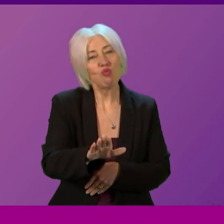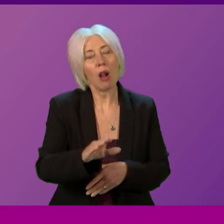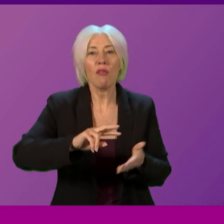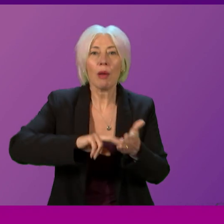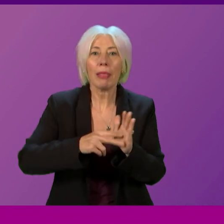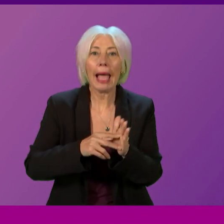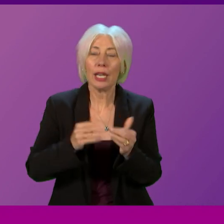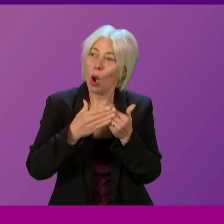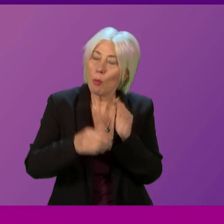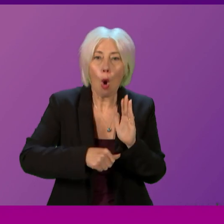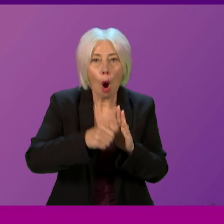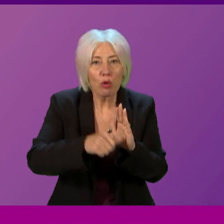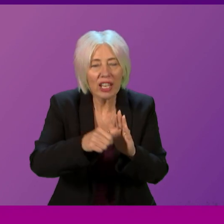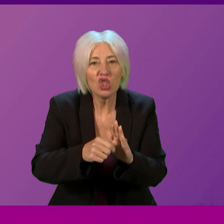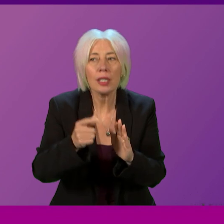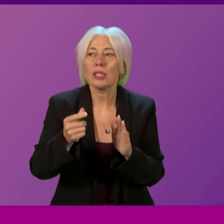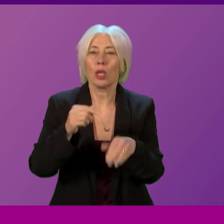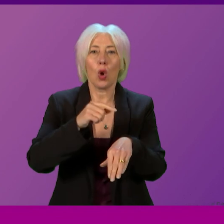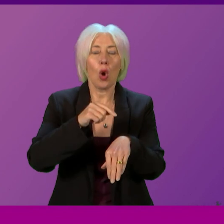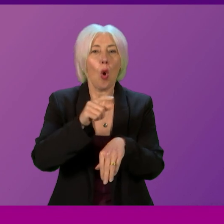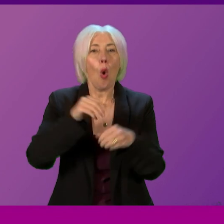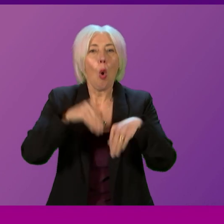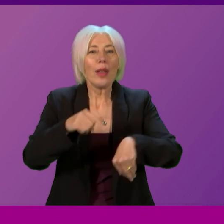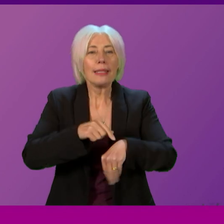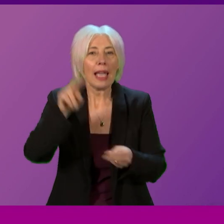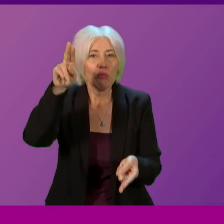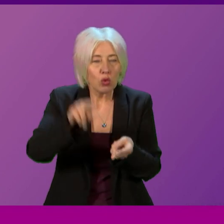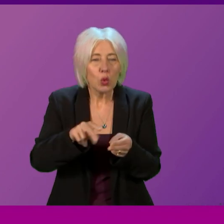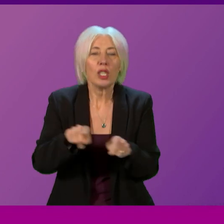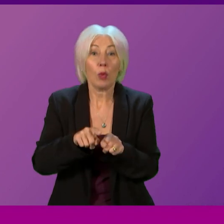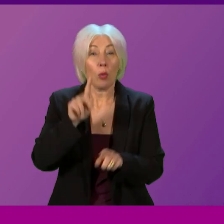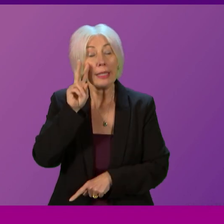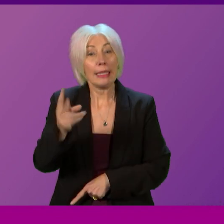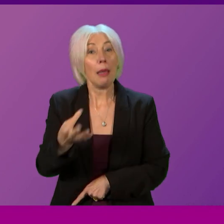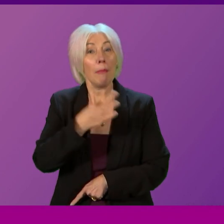times in the national health service, we will continue to see the benefits of NHS care free